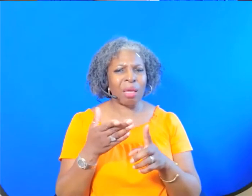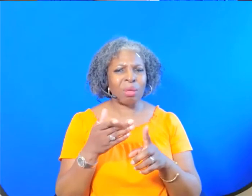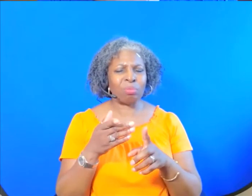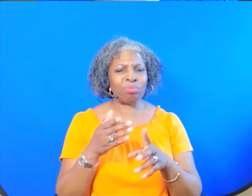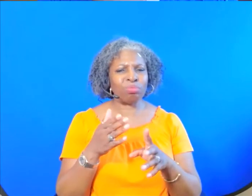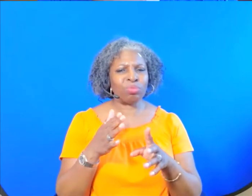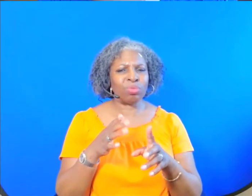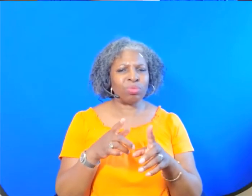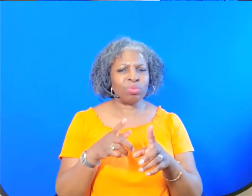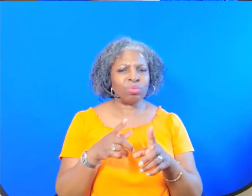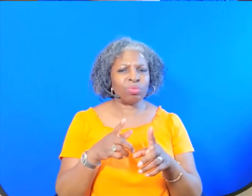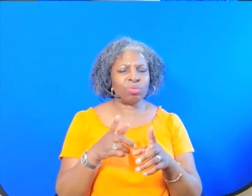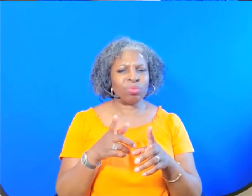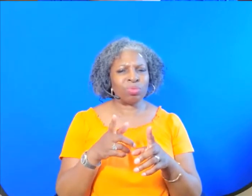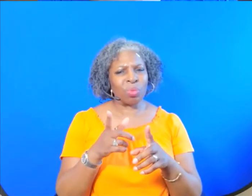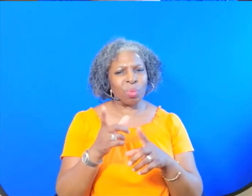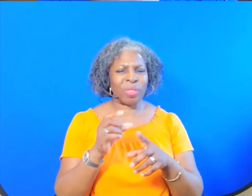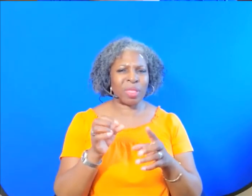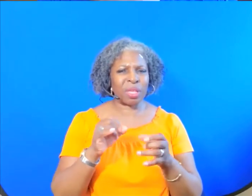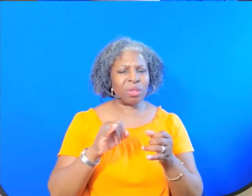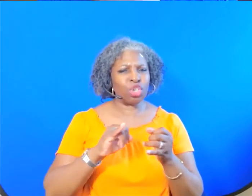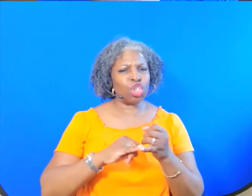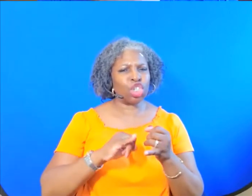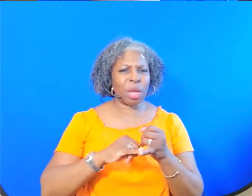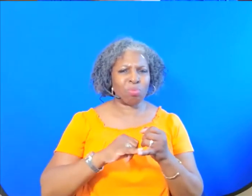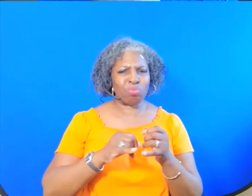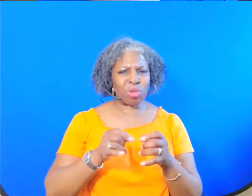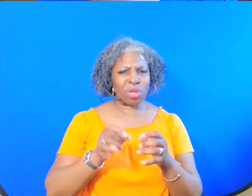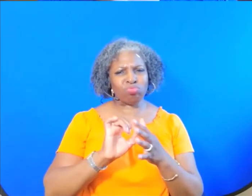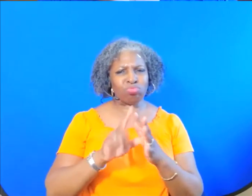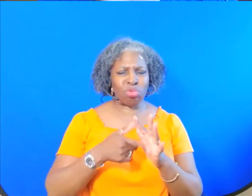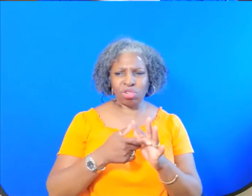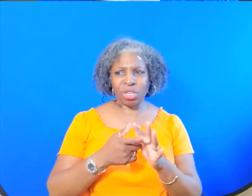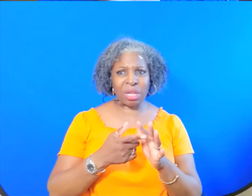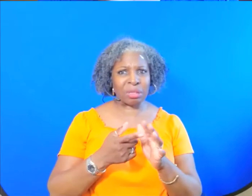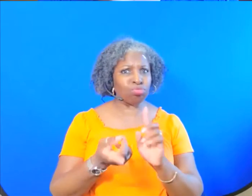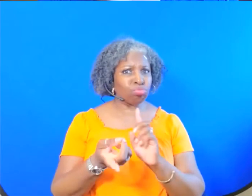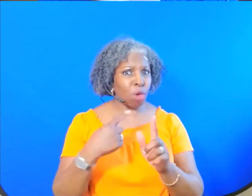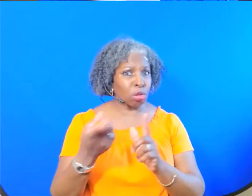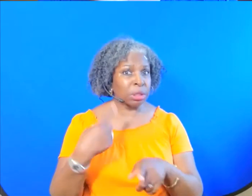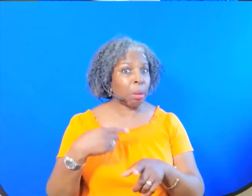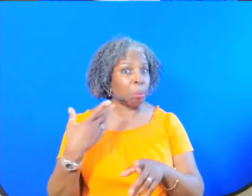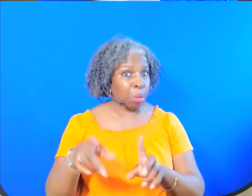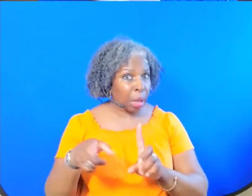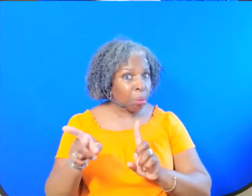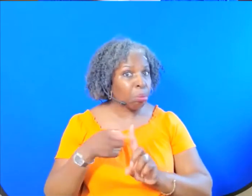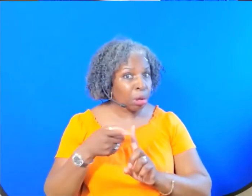So, like with the with the Sheppey project, we're getting a lot of positive responses, even though it's, it's quite an extreme idea, you could say,